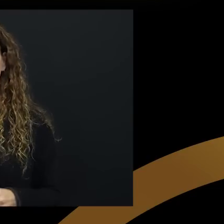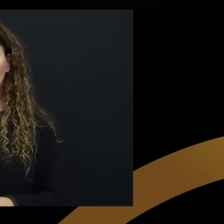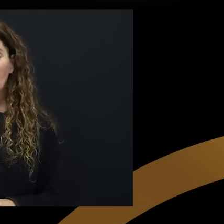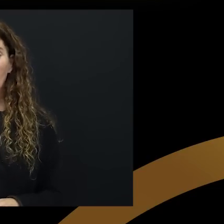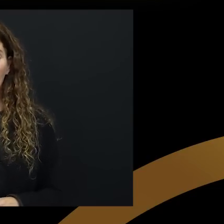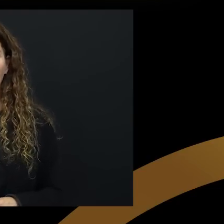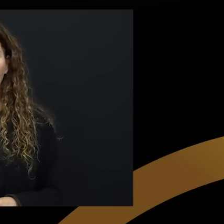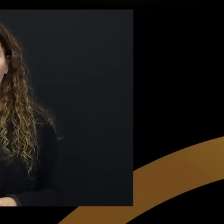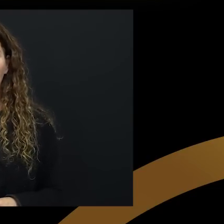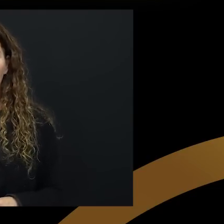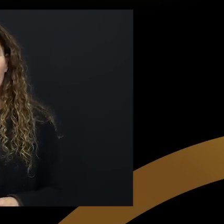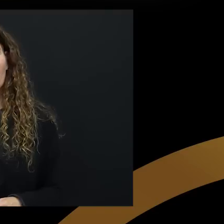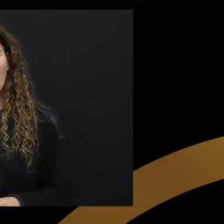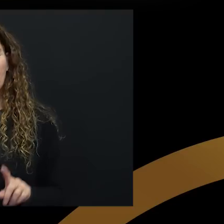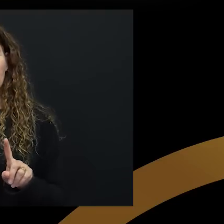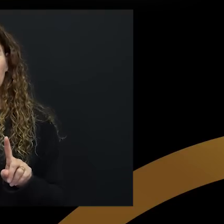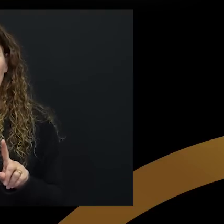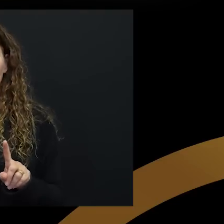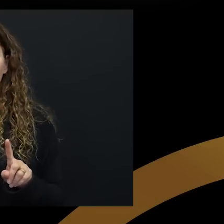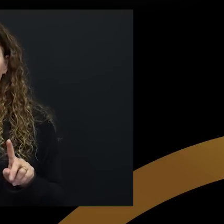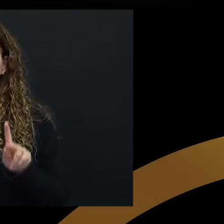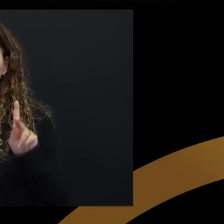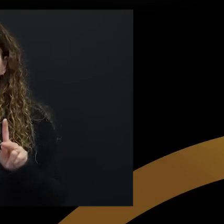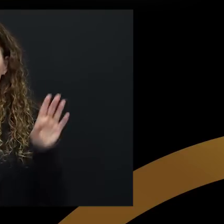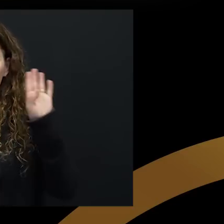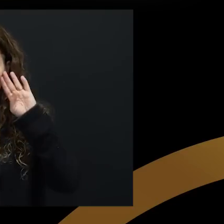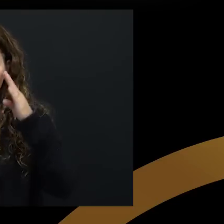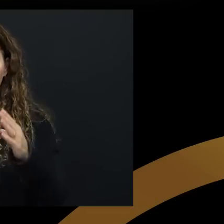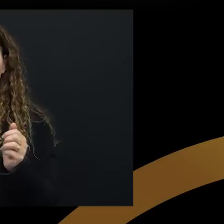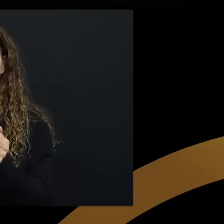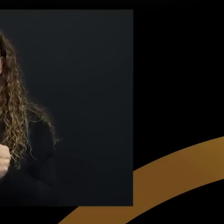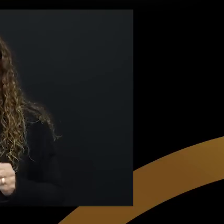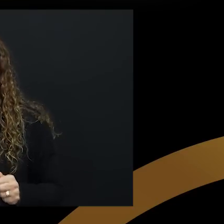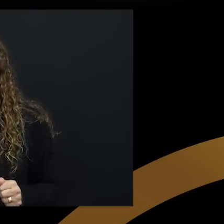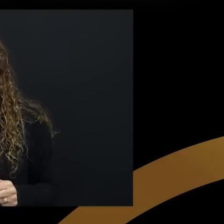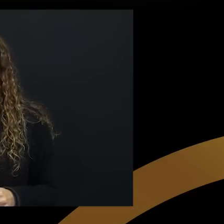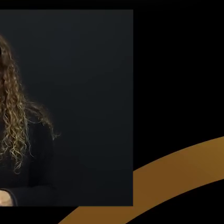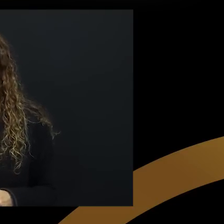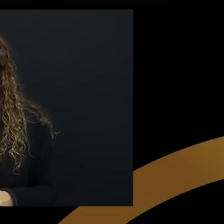Helen Keller is, of course focused on DeafBlindness.